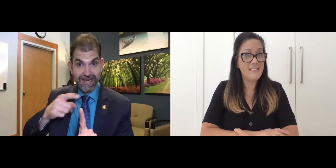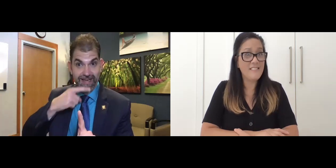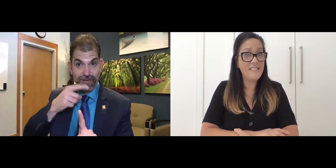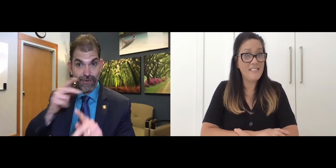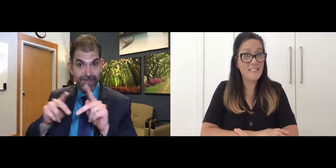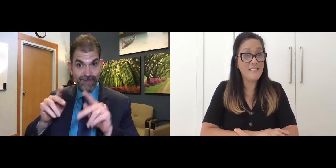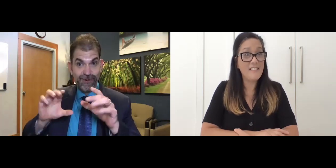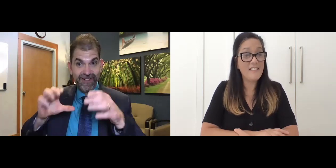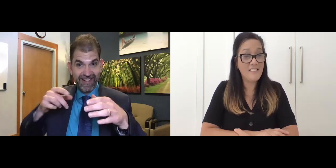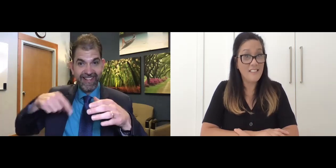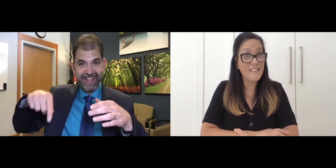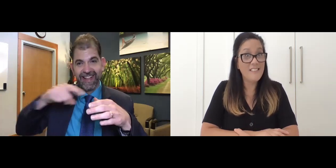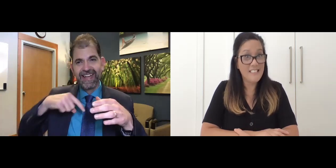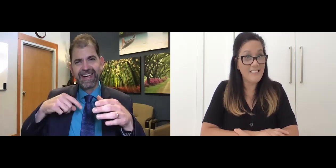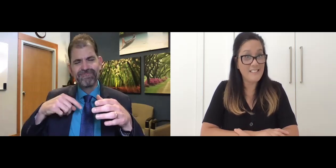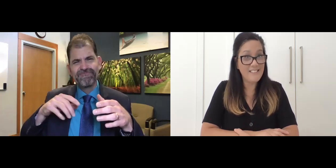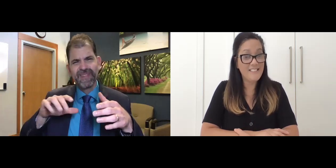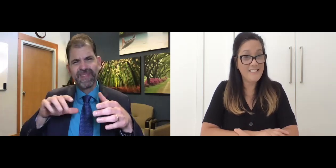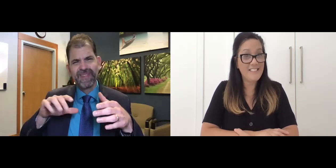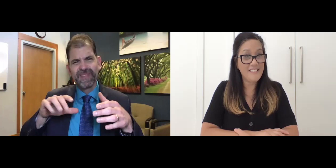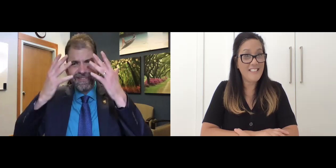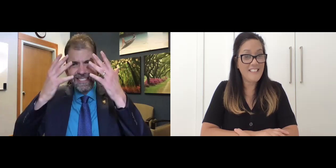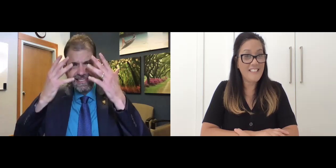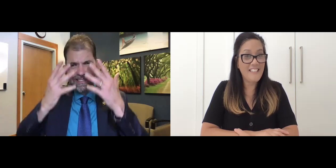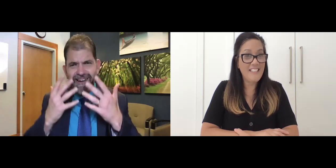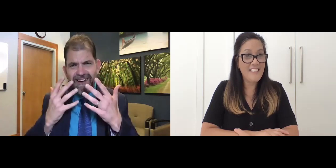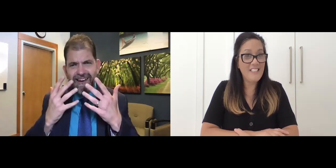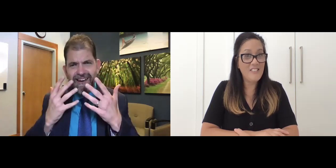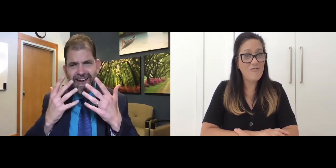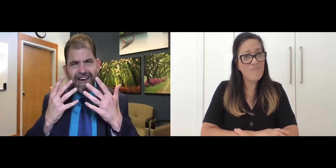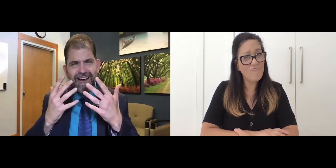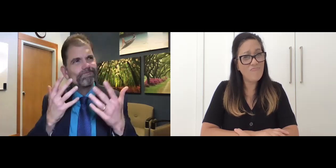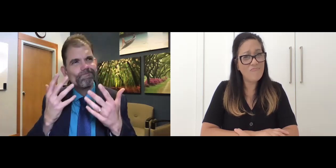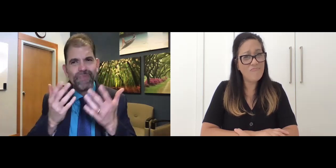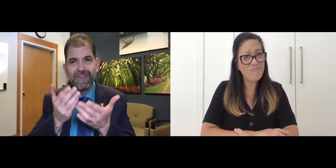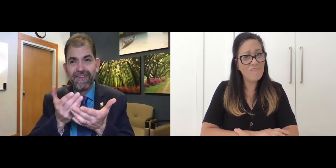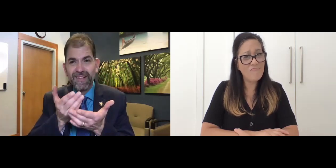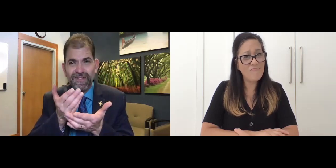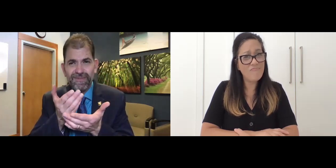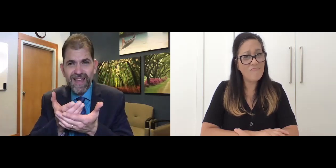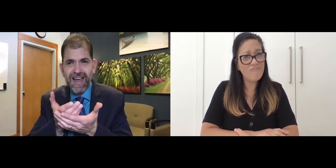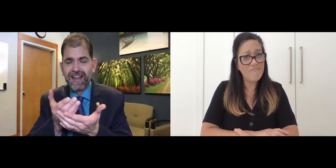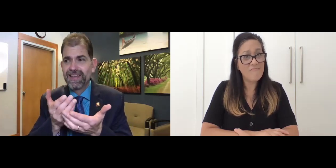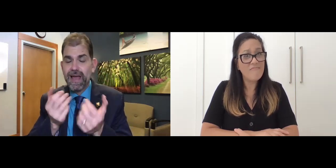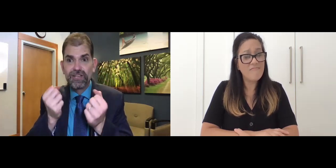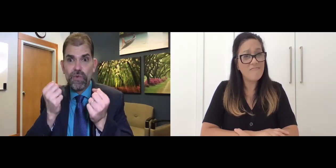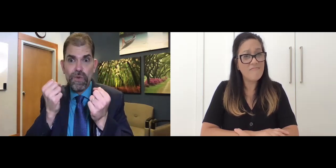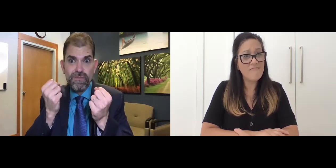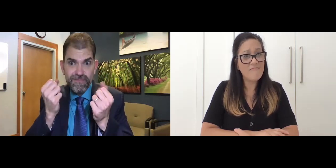especially deaf, hard of hearing, and hearing people, I have to say it's unfortunate. But we do have